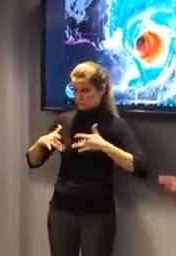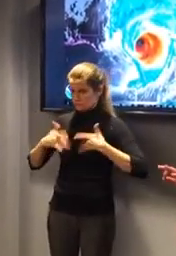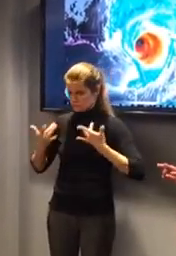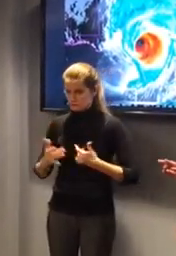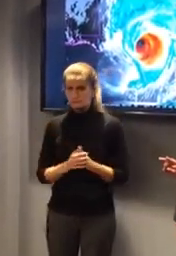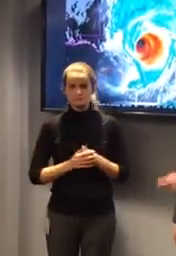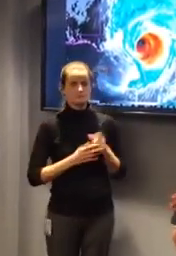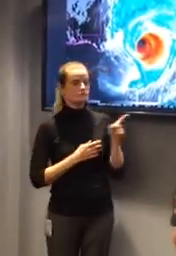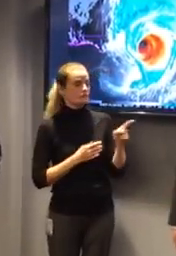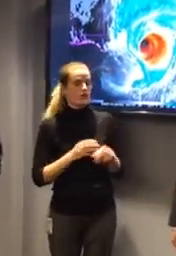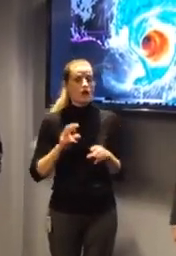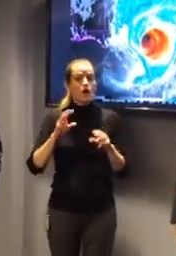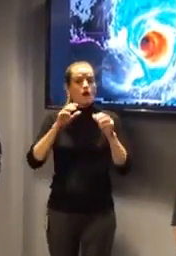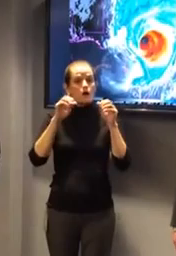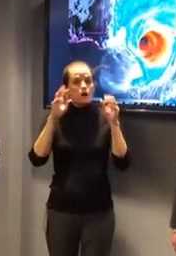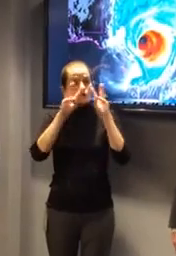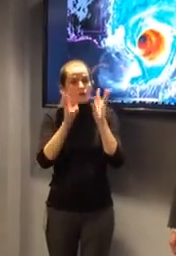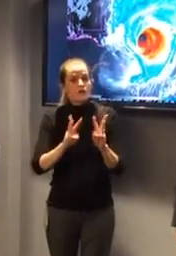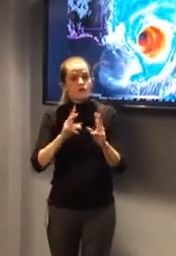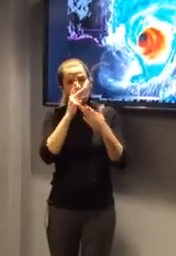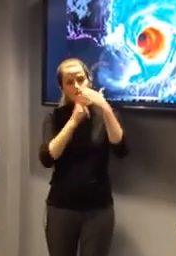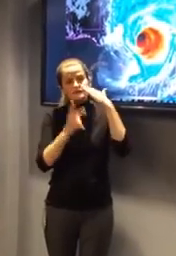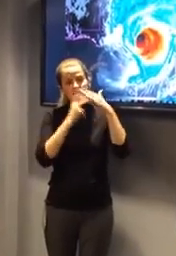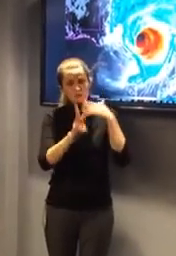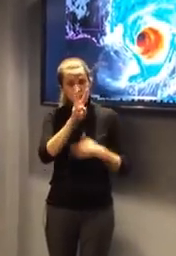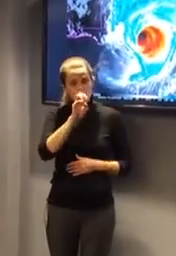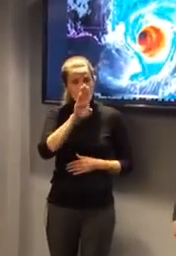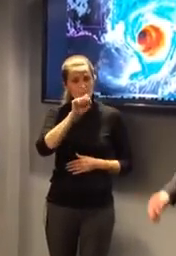In addition to that, make sure you listen to your local weather forecast offices.